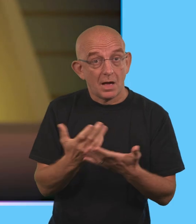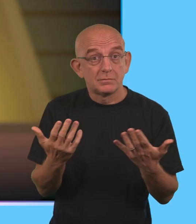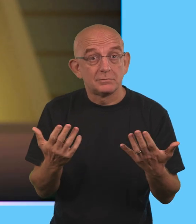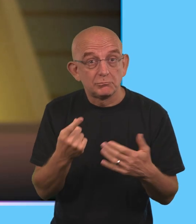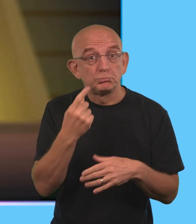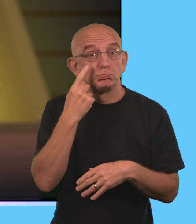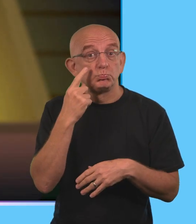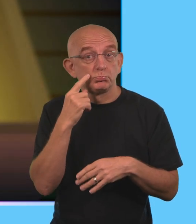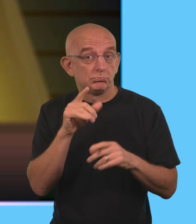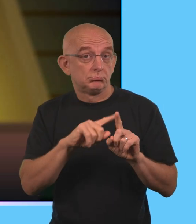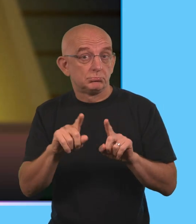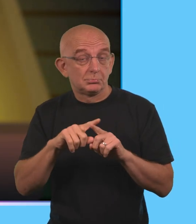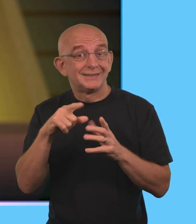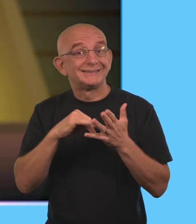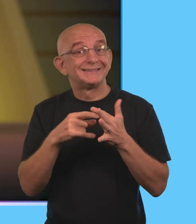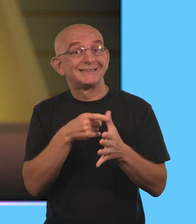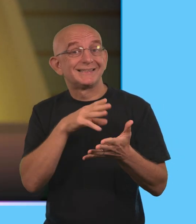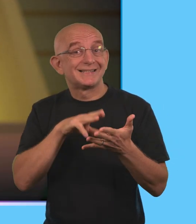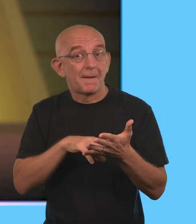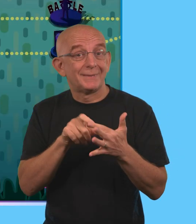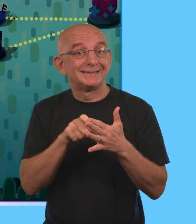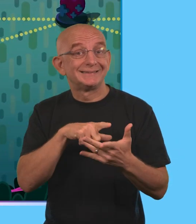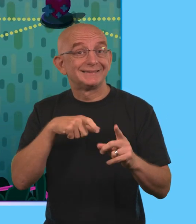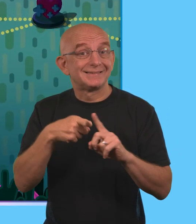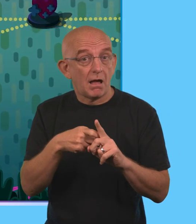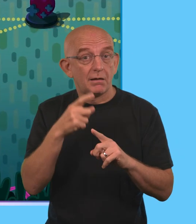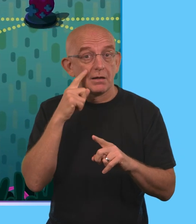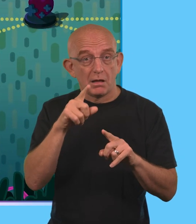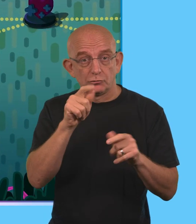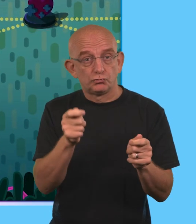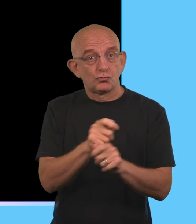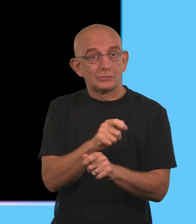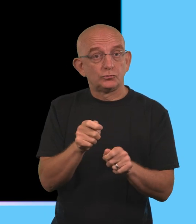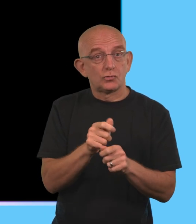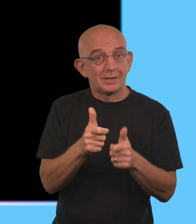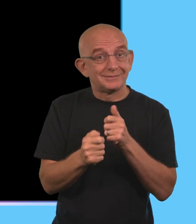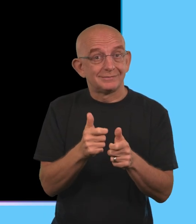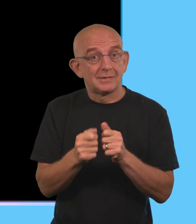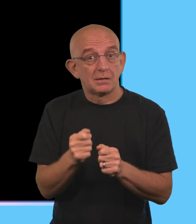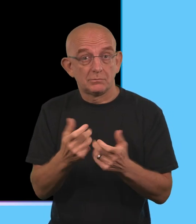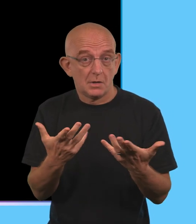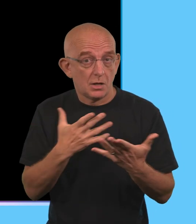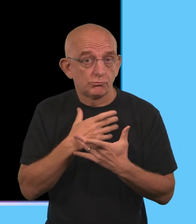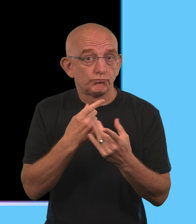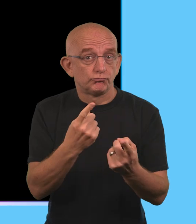and even touch if you're playing on the SteamDeck, and you can remap all controls in the settings.